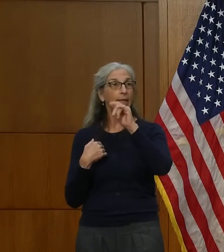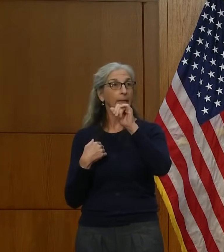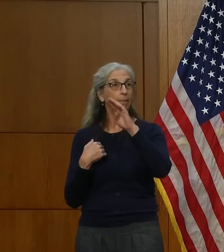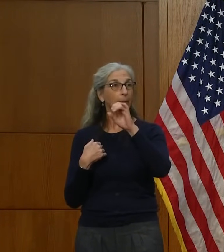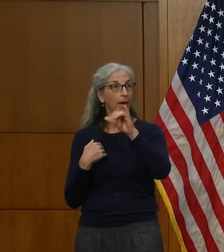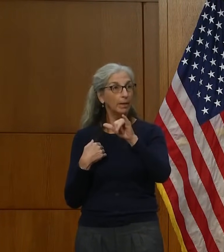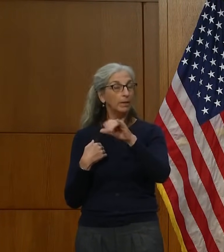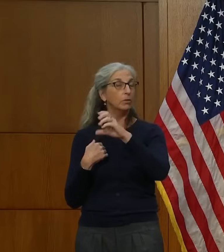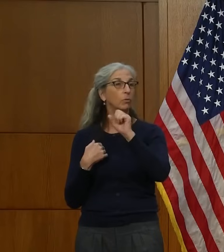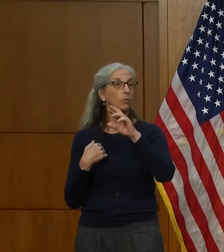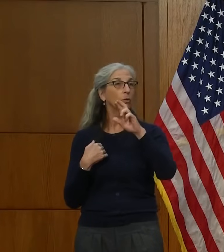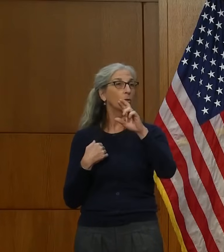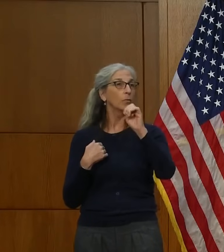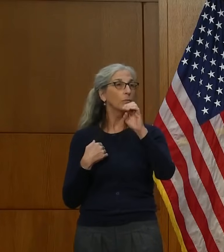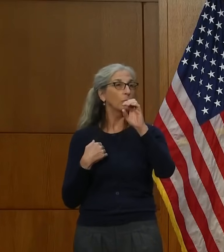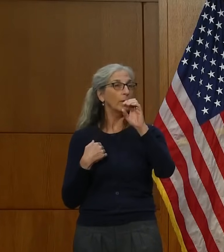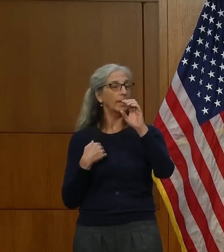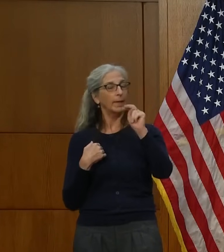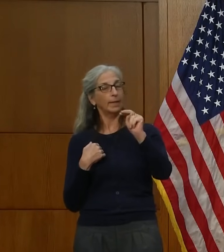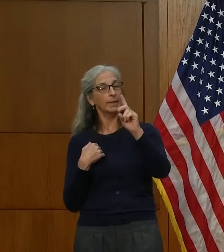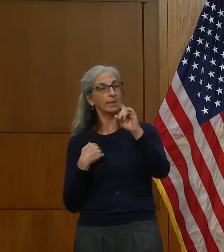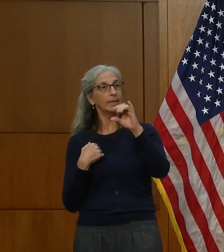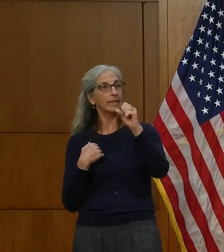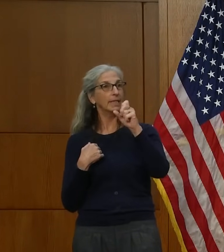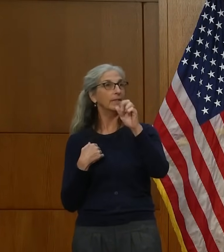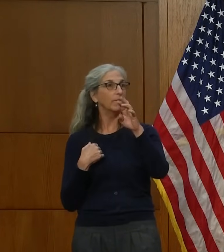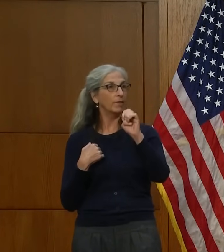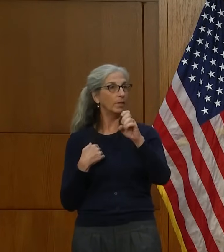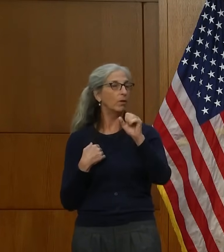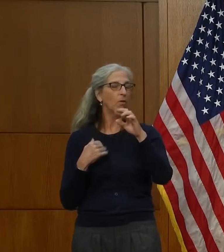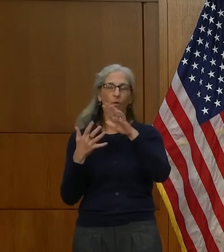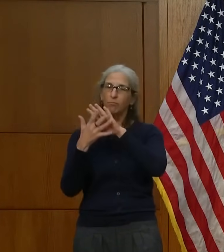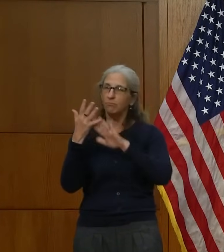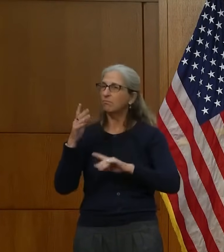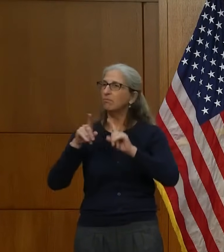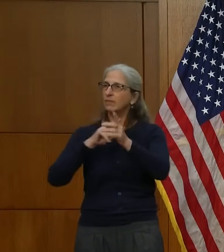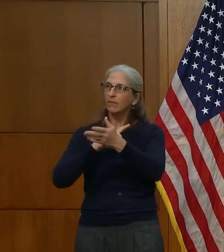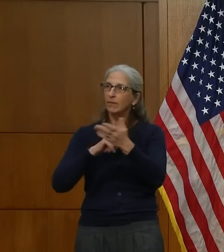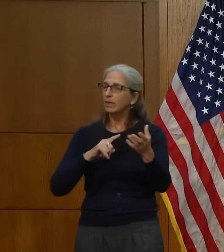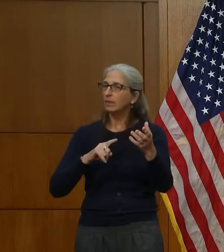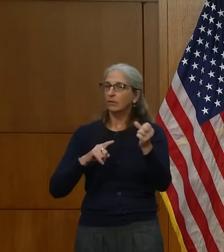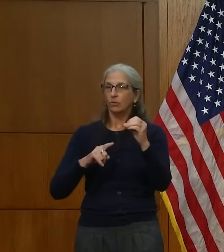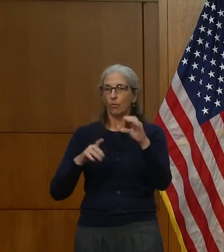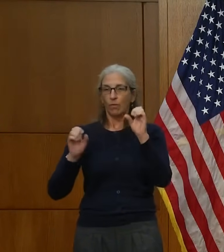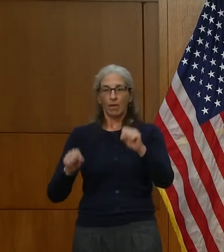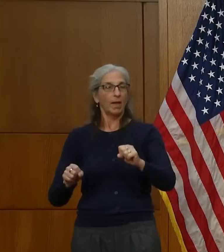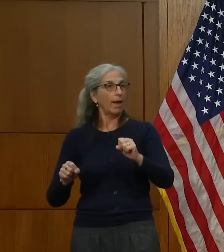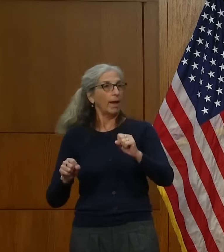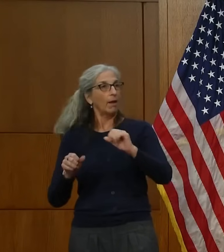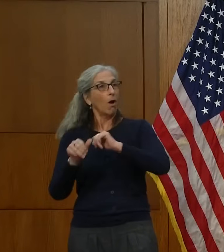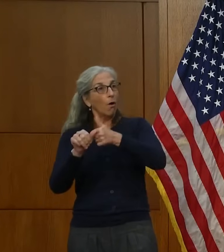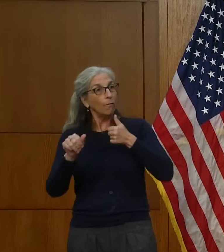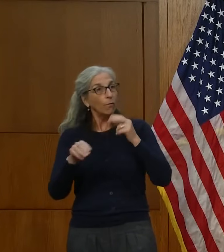THEY BE MONOCLONAL ANTIBODIES OR AROUND THIS SEVERE. ARE THE